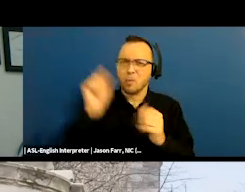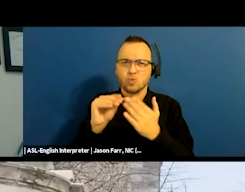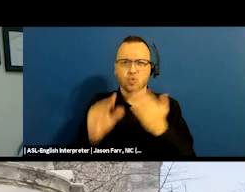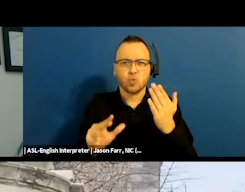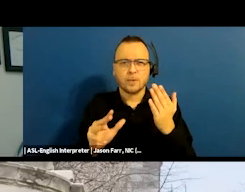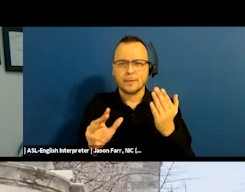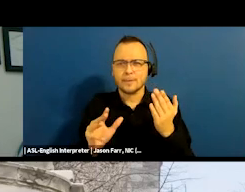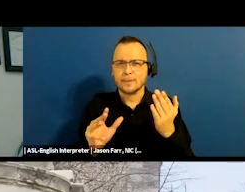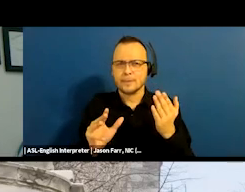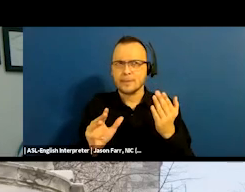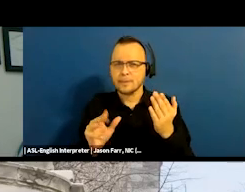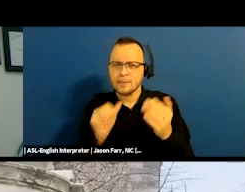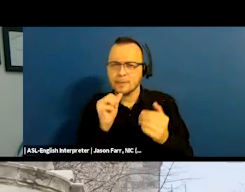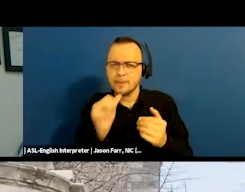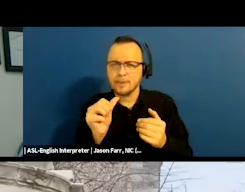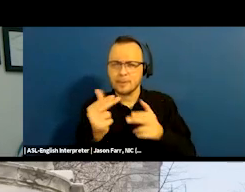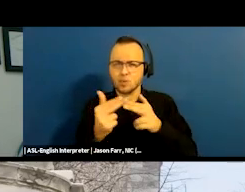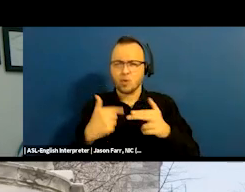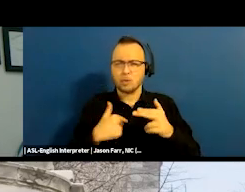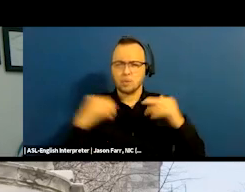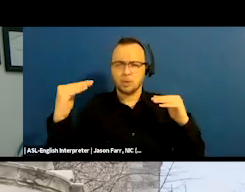When I was admitted to Harvard Medical School,